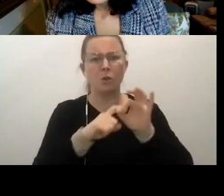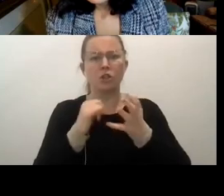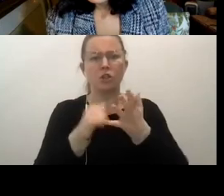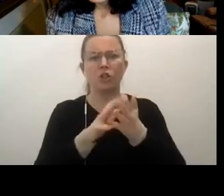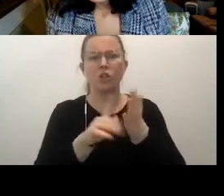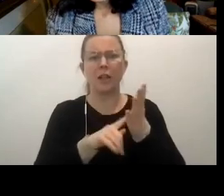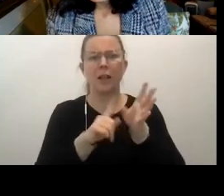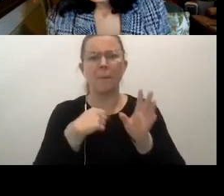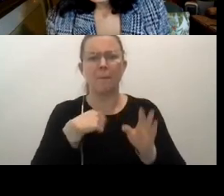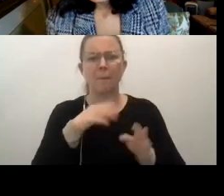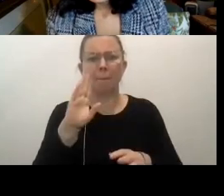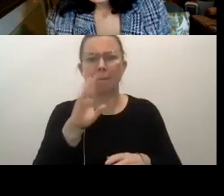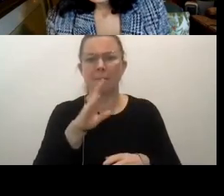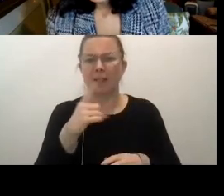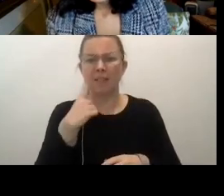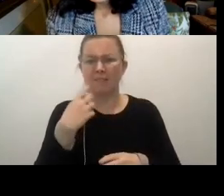I think we have like five more minutes so,